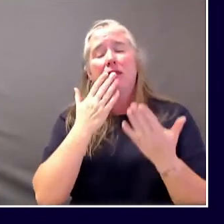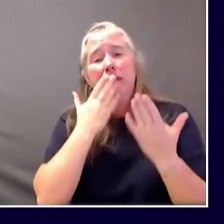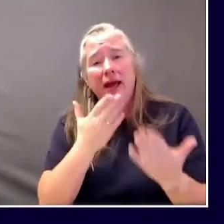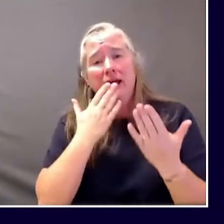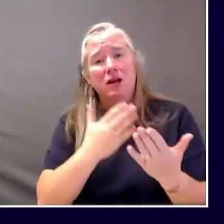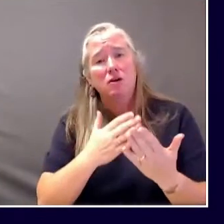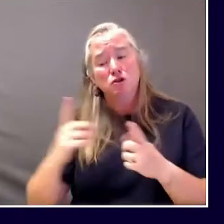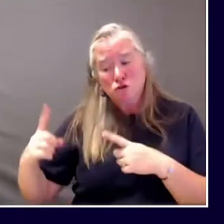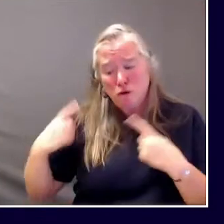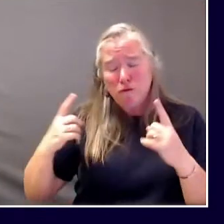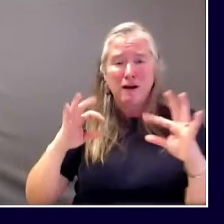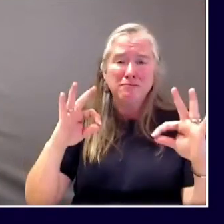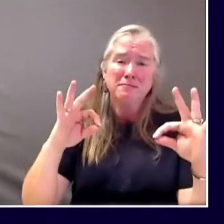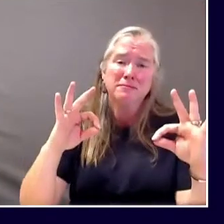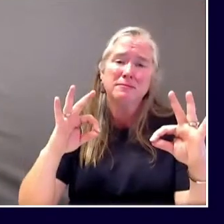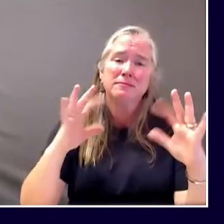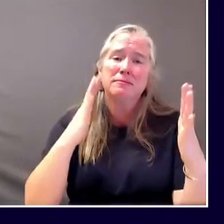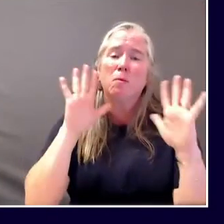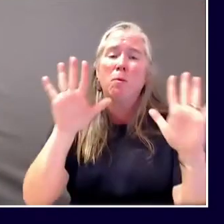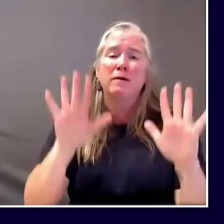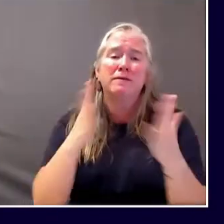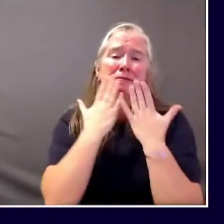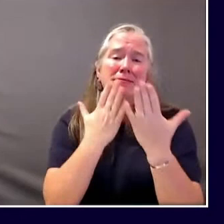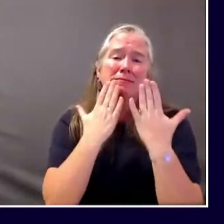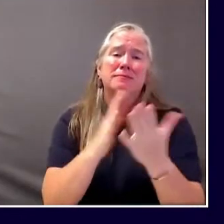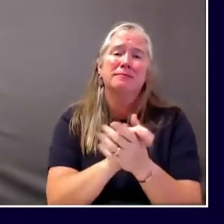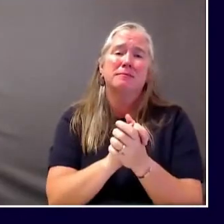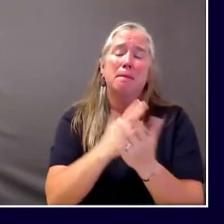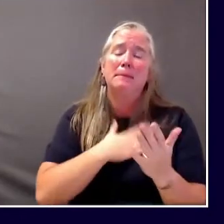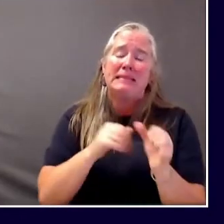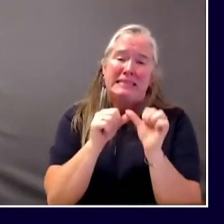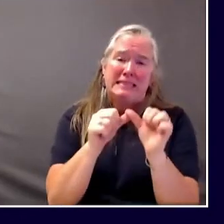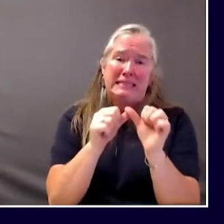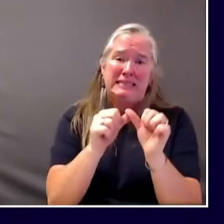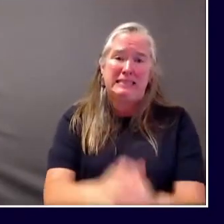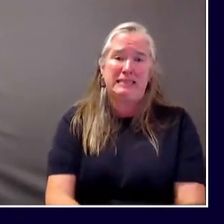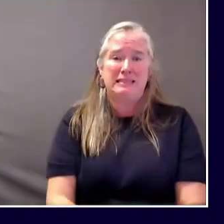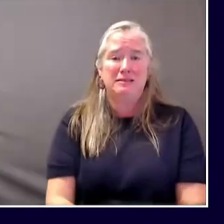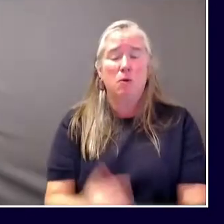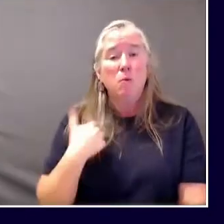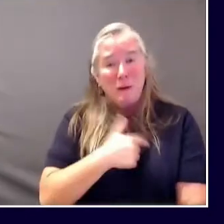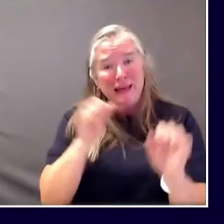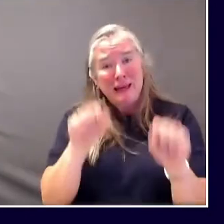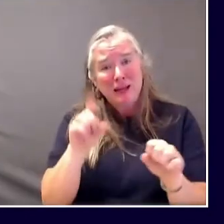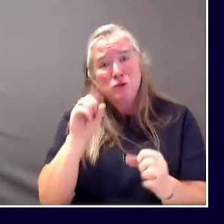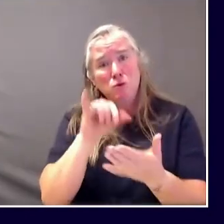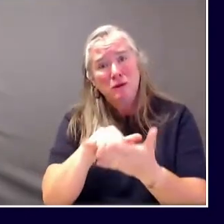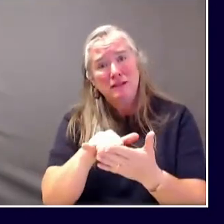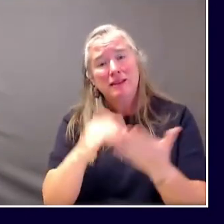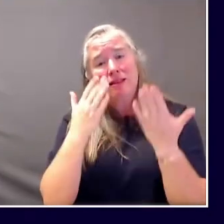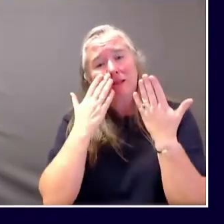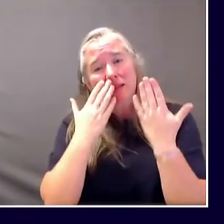so far so well we can keep it up